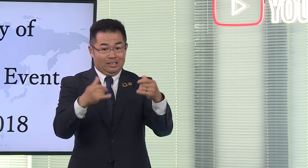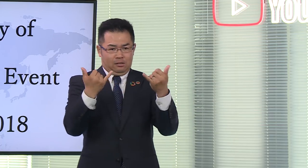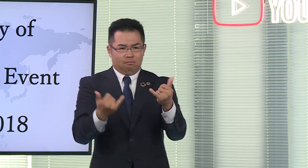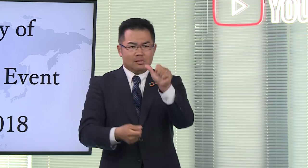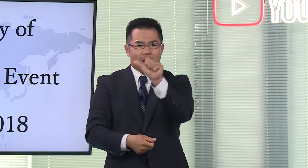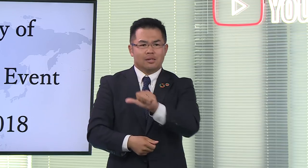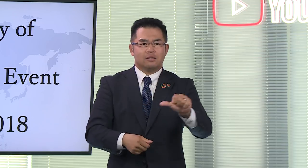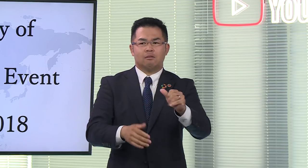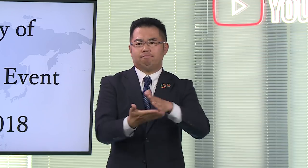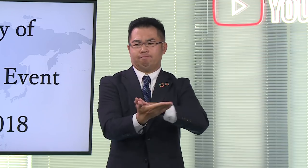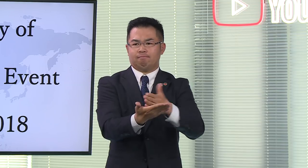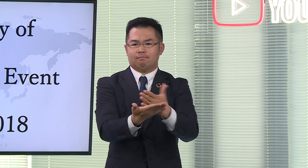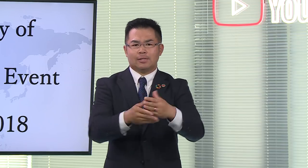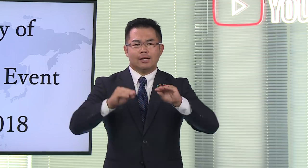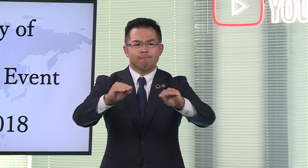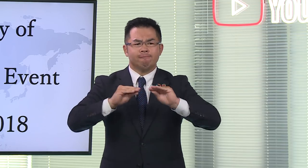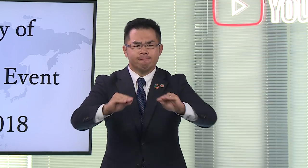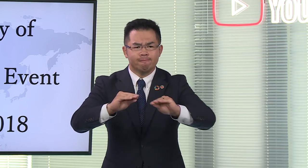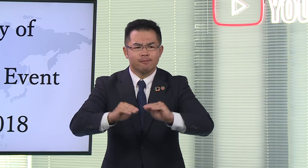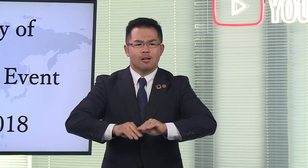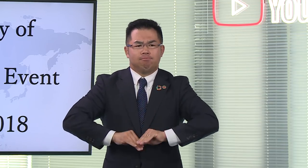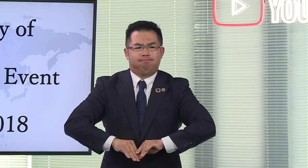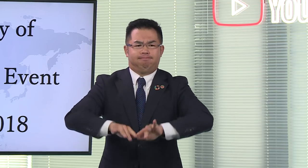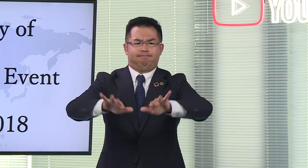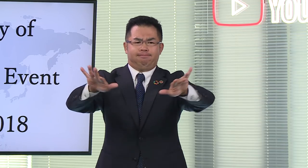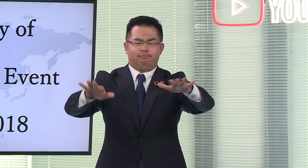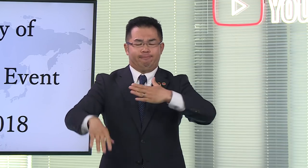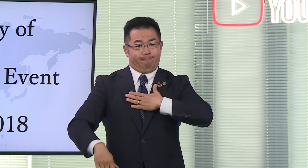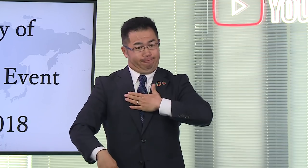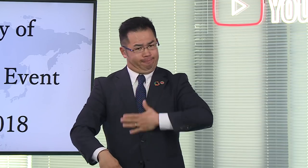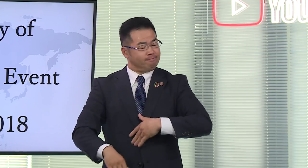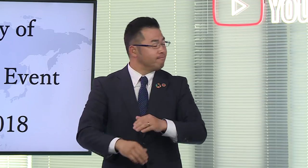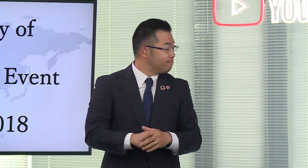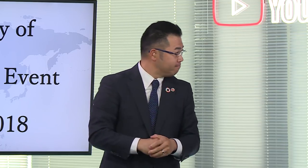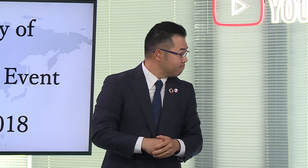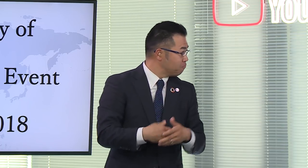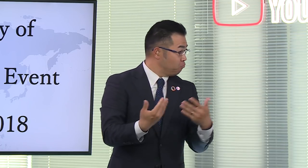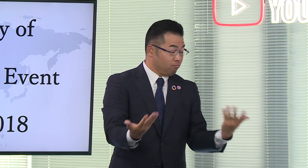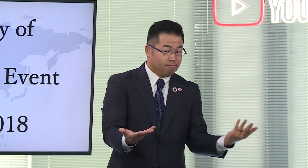unfortunately, this seems to be a disconnect. And so a lot of times the Deaf people are set aside and so we